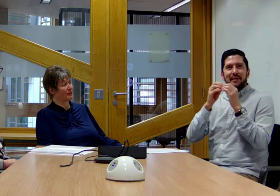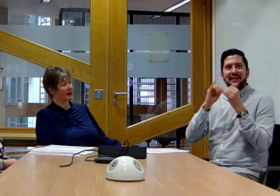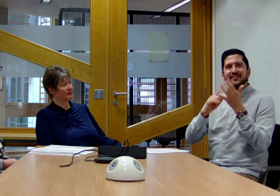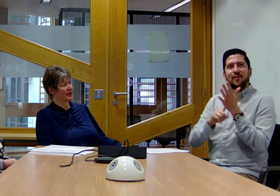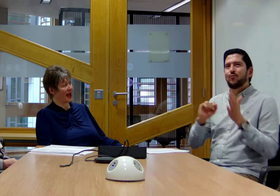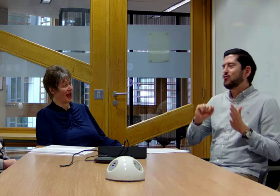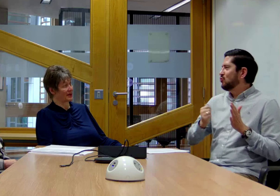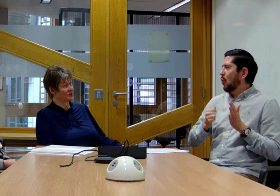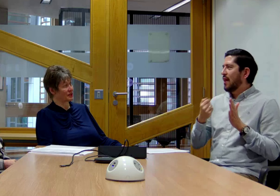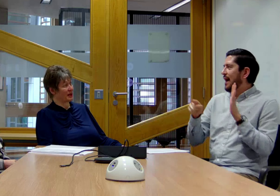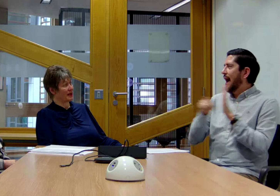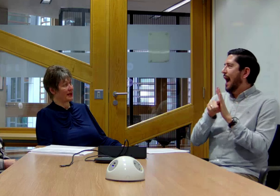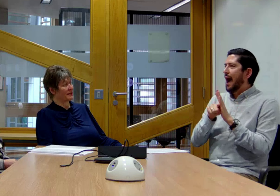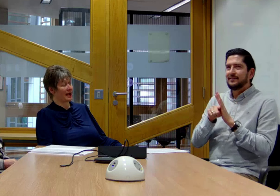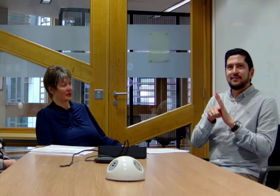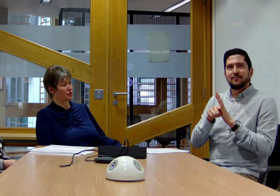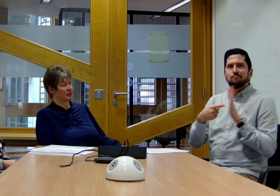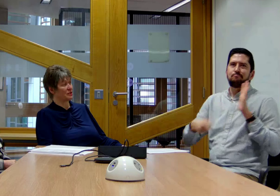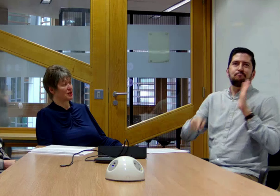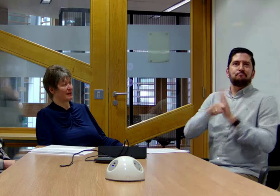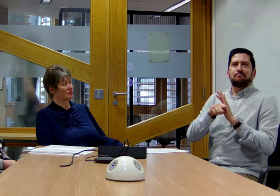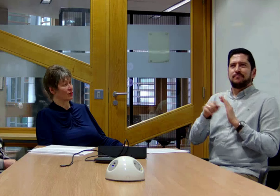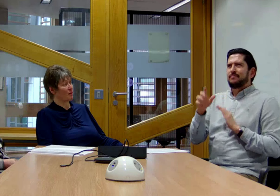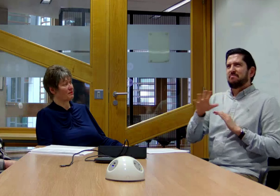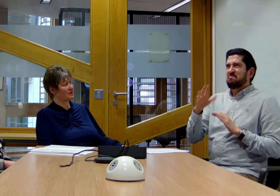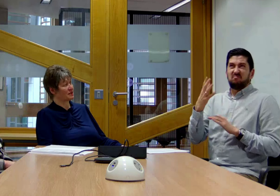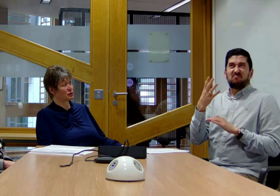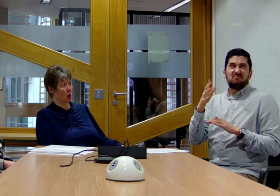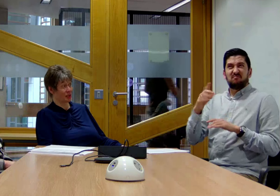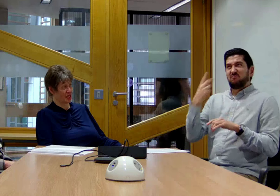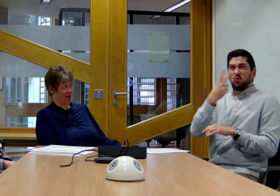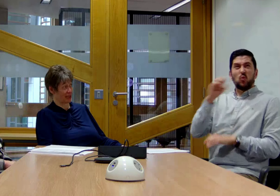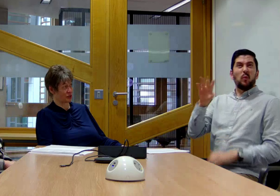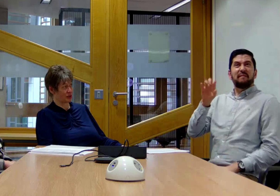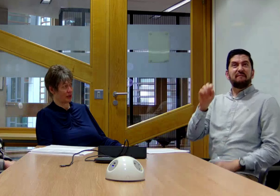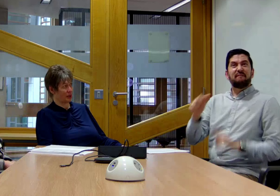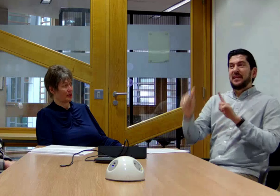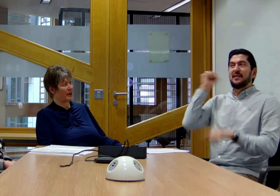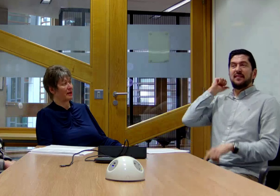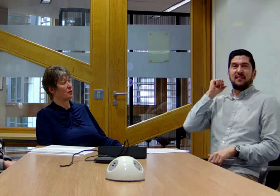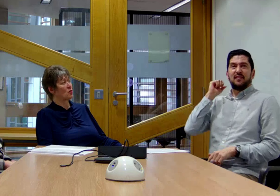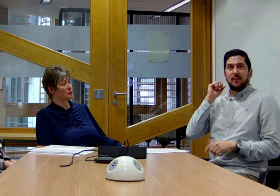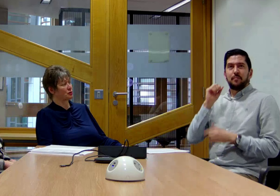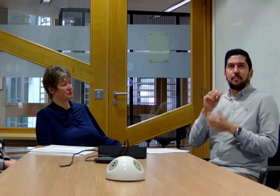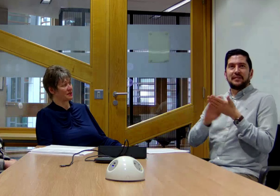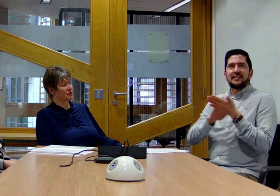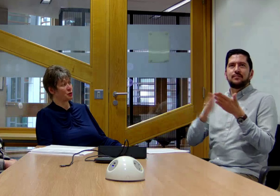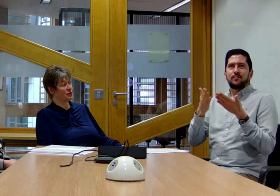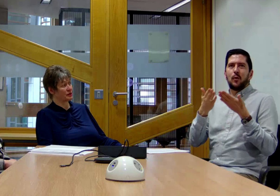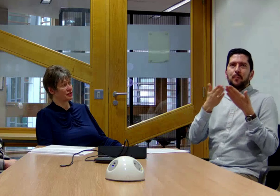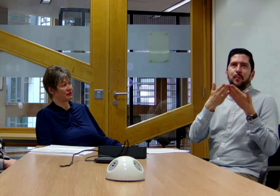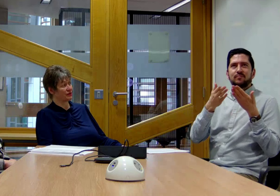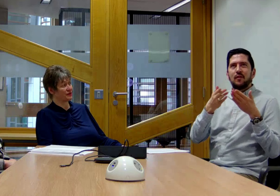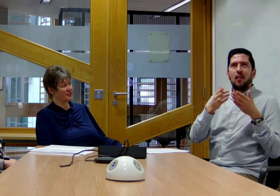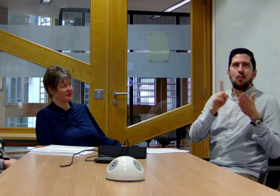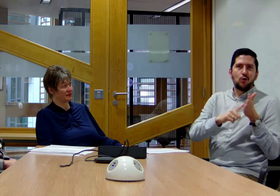years. The BSL plan that the Parliament has actually stems from the BSL Scotland Act.